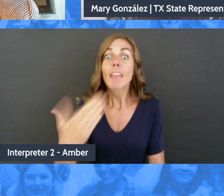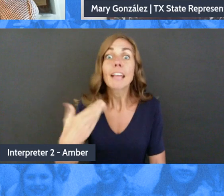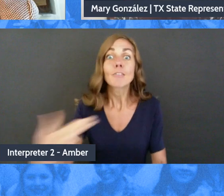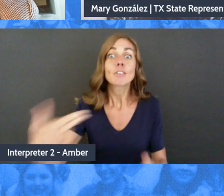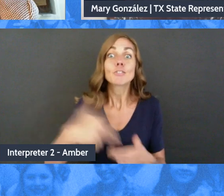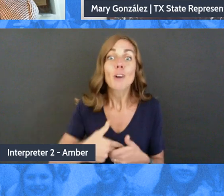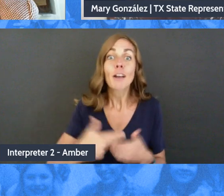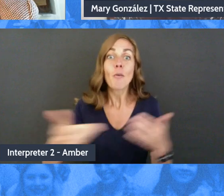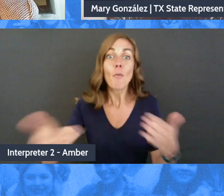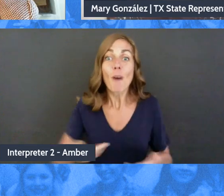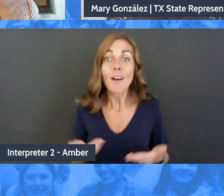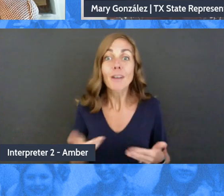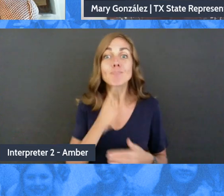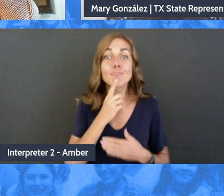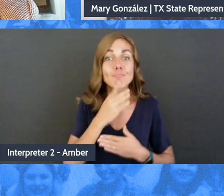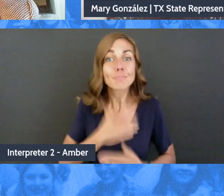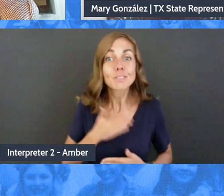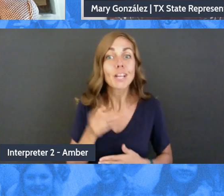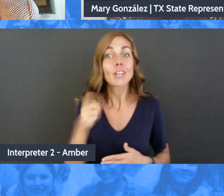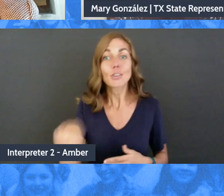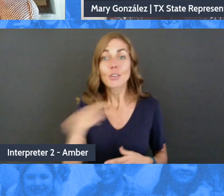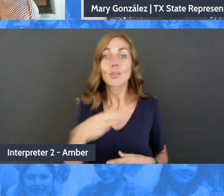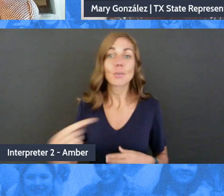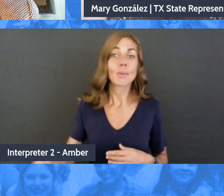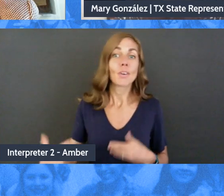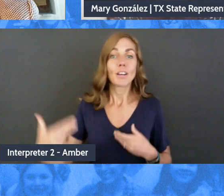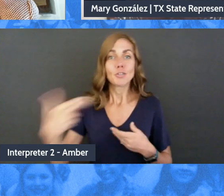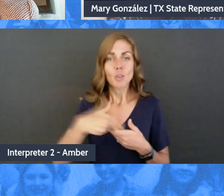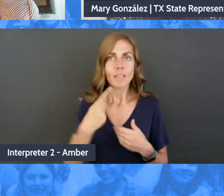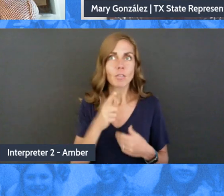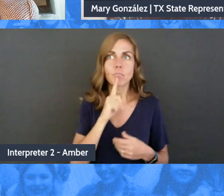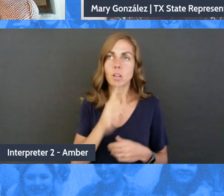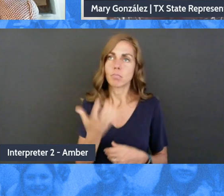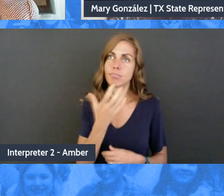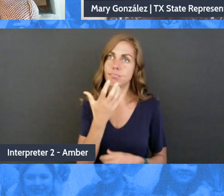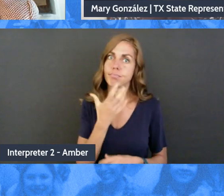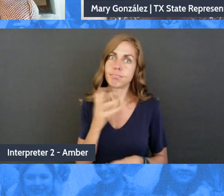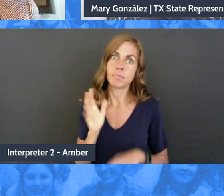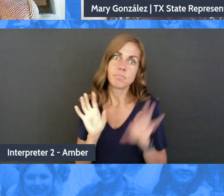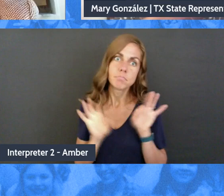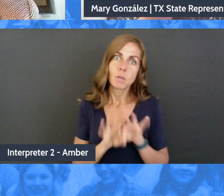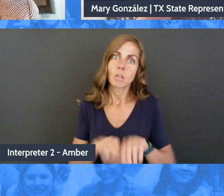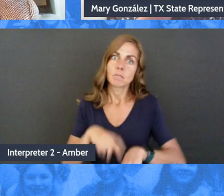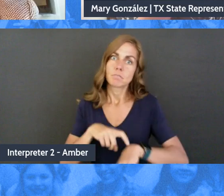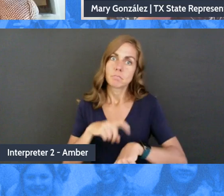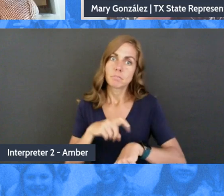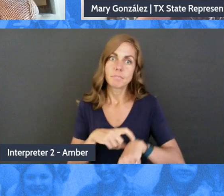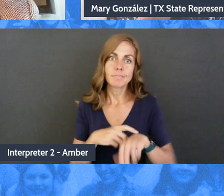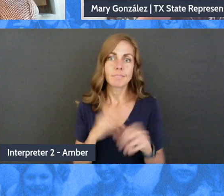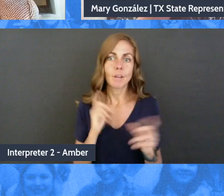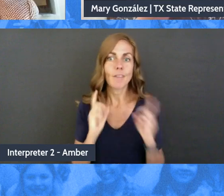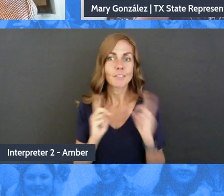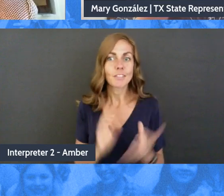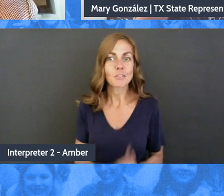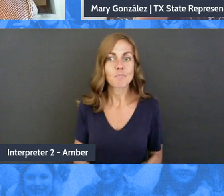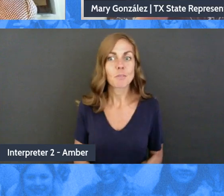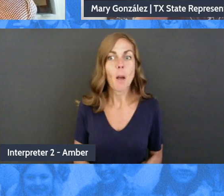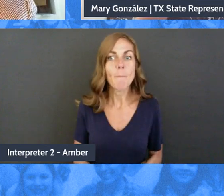We really appreciate you joining us for this very, very timely conversation. So we're gonna go ahead and jump right in